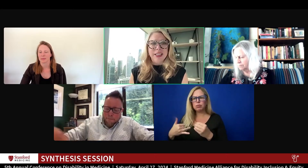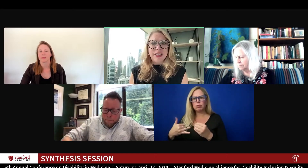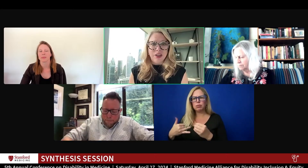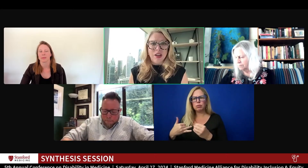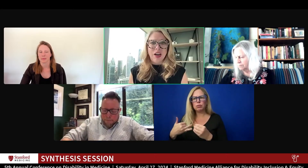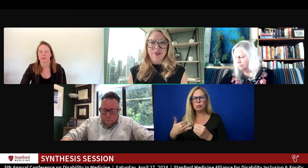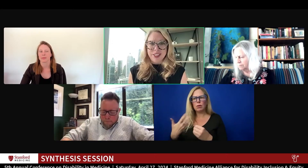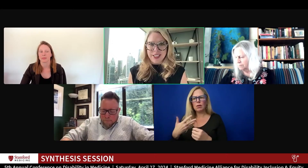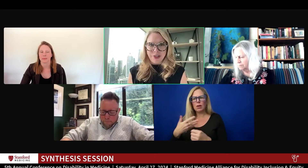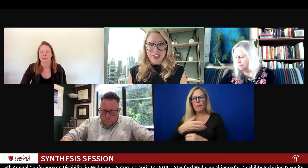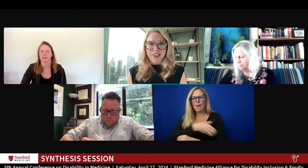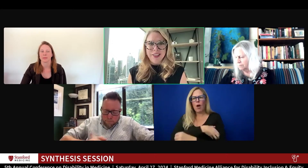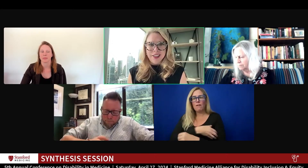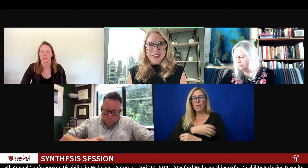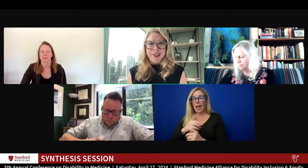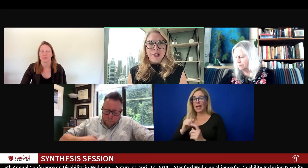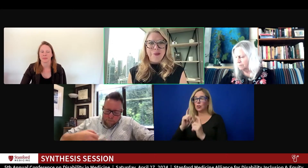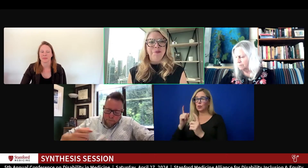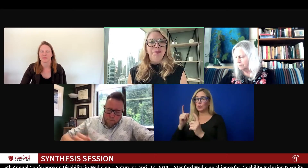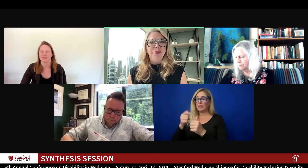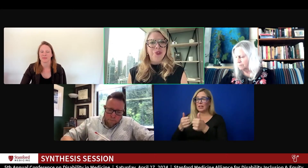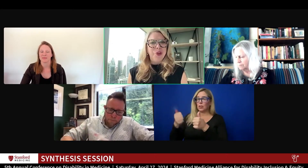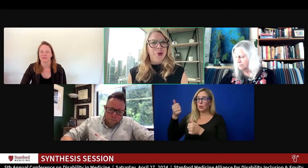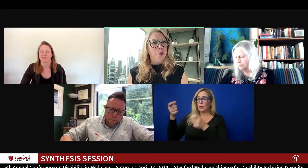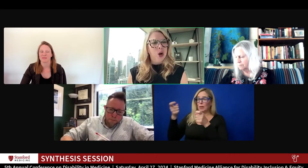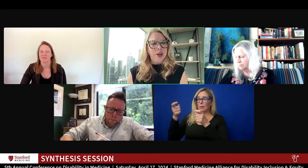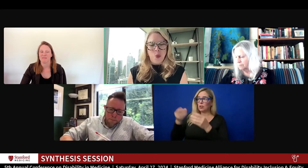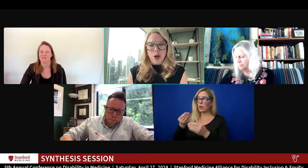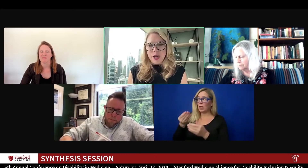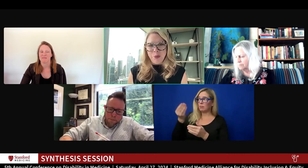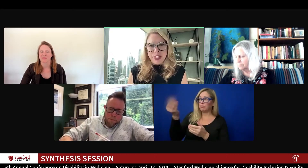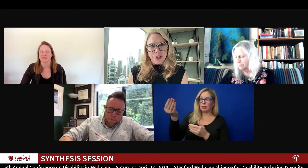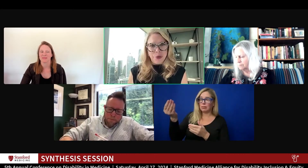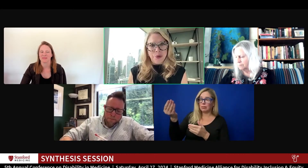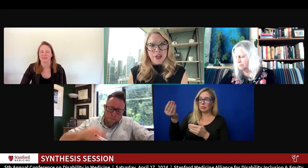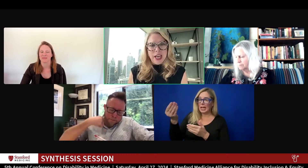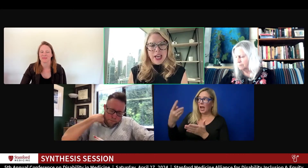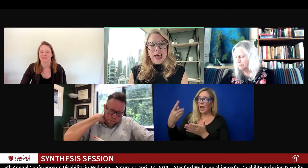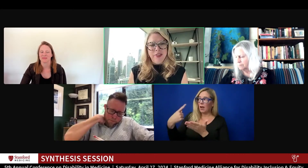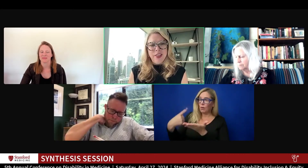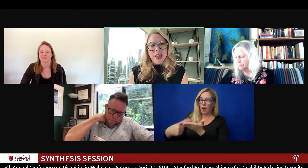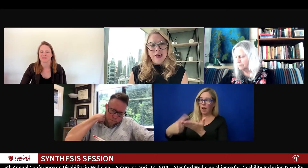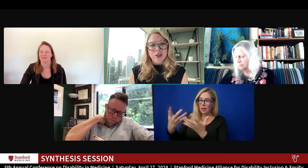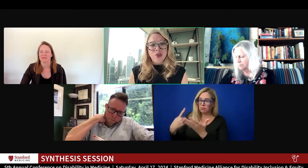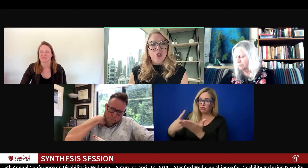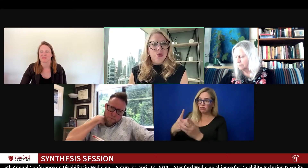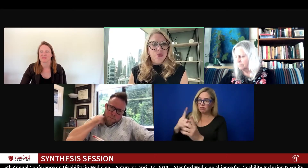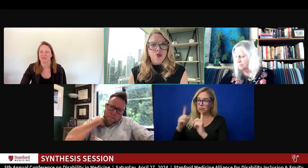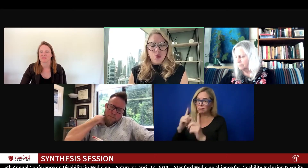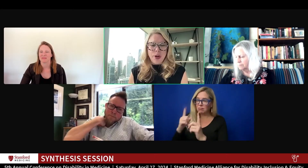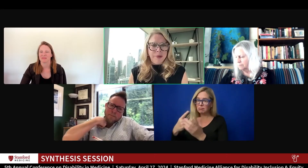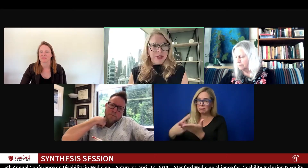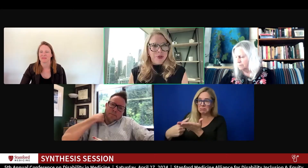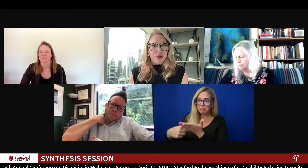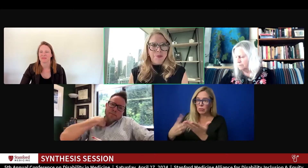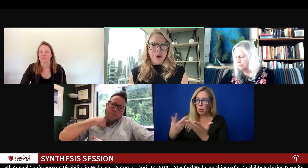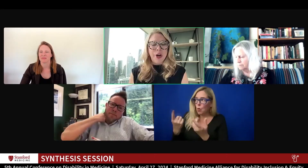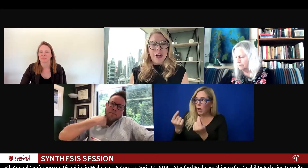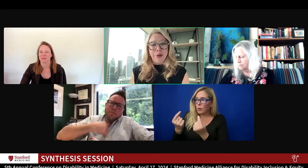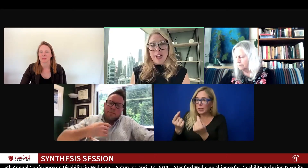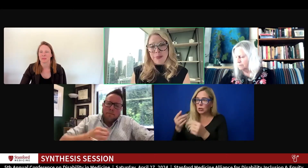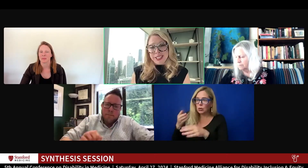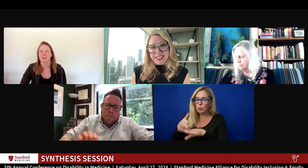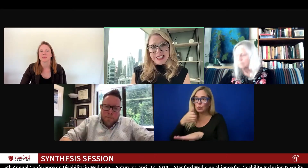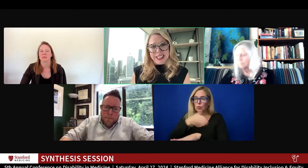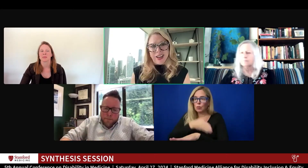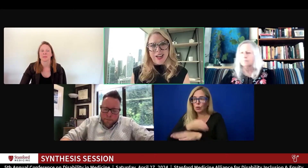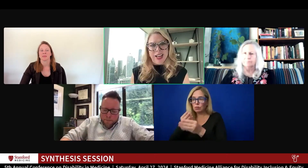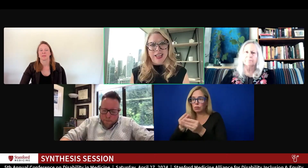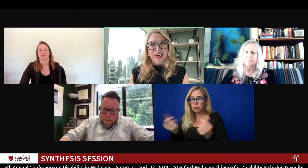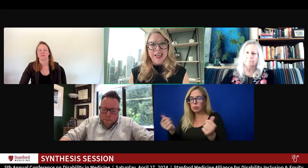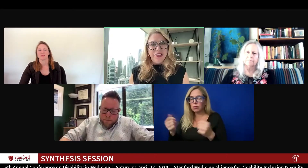let's start a conversation, what can we do? And then to join the mentorship program or M-S-D-C-I,